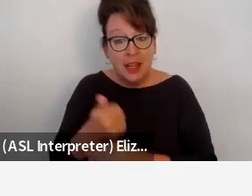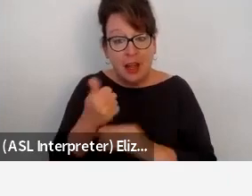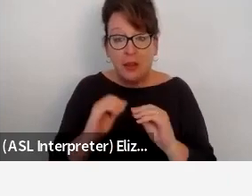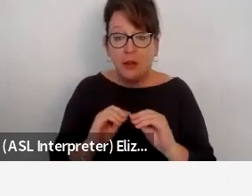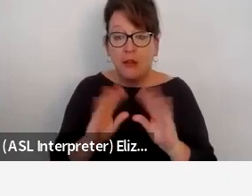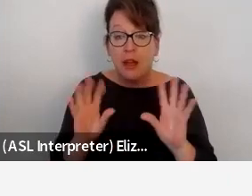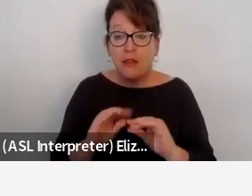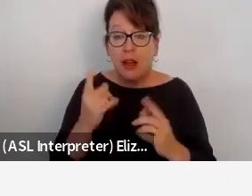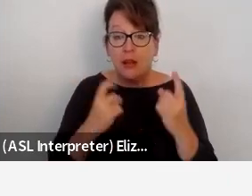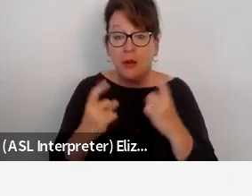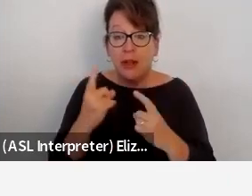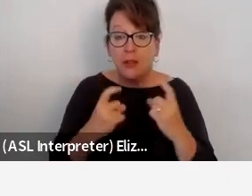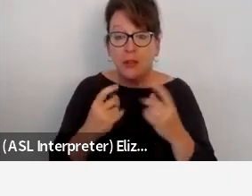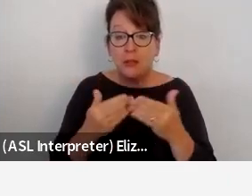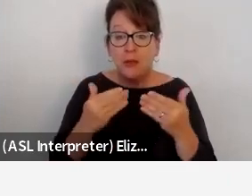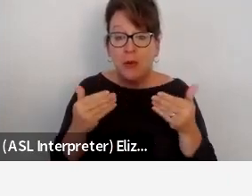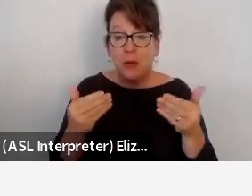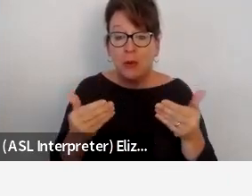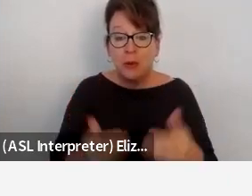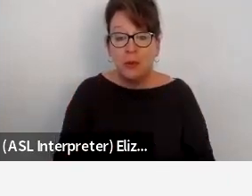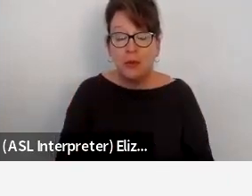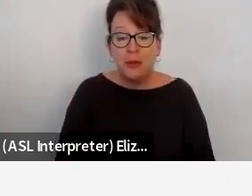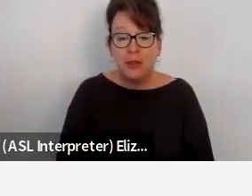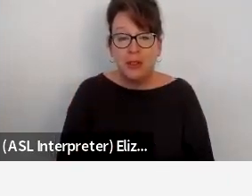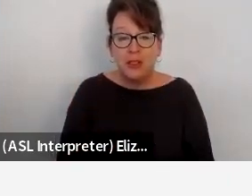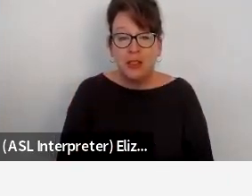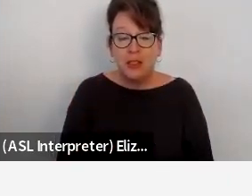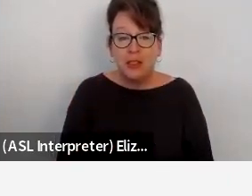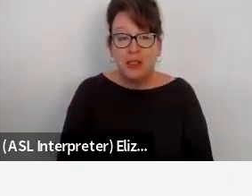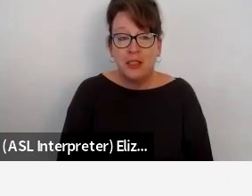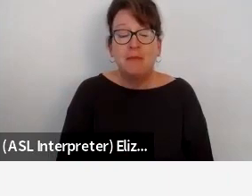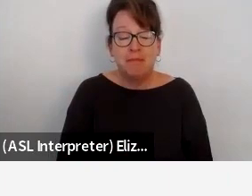technical assistance, informational webinars, or resources you would find useful for preparing an